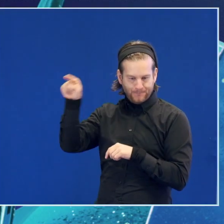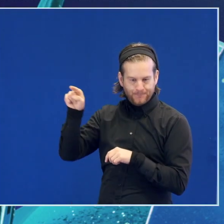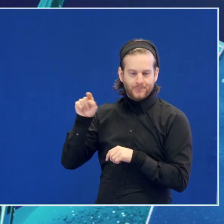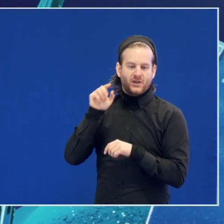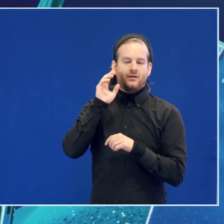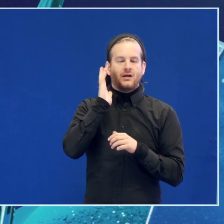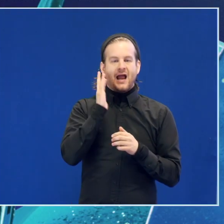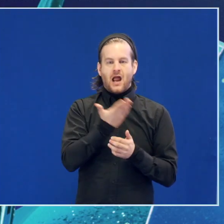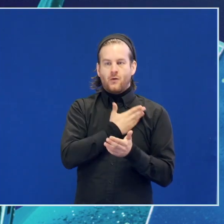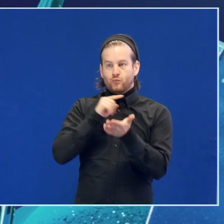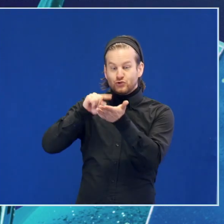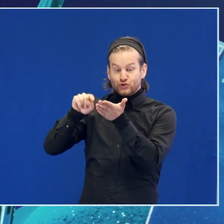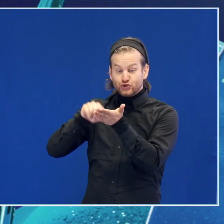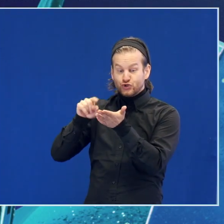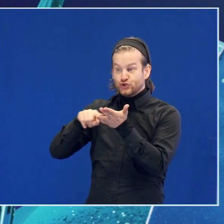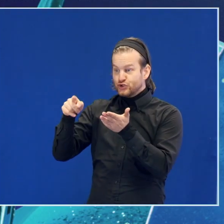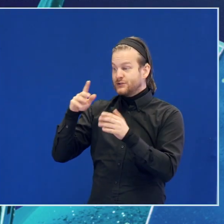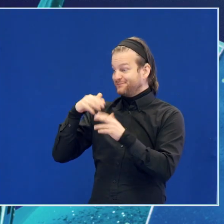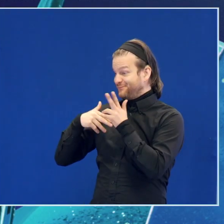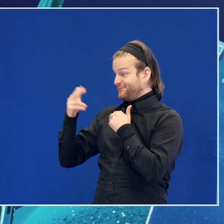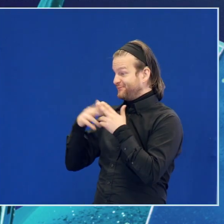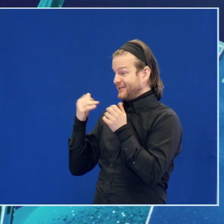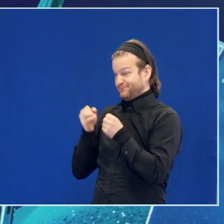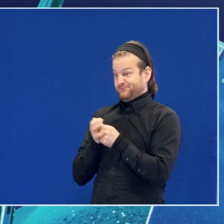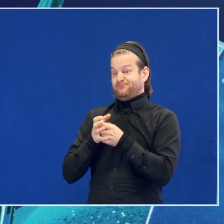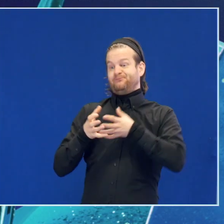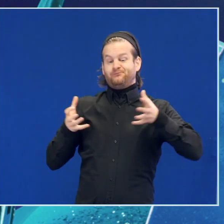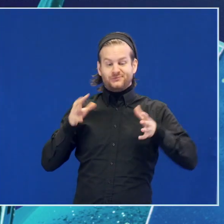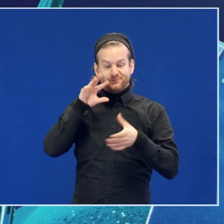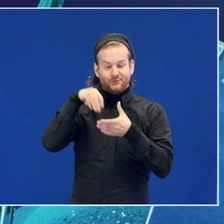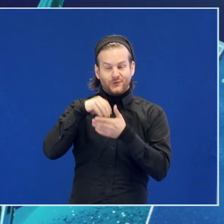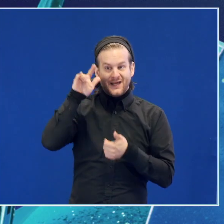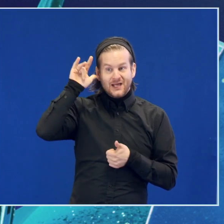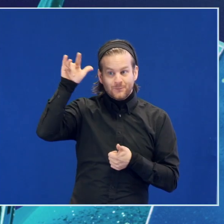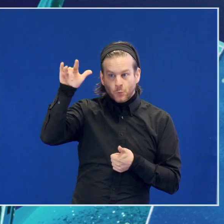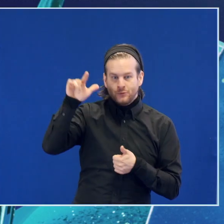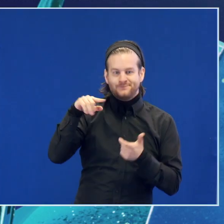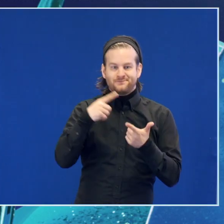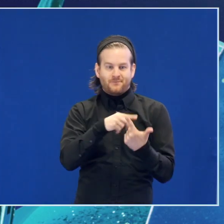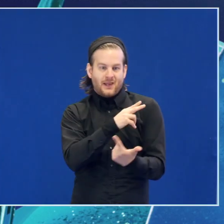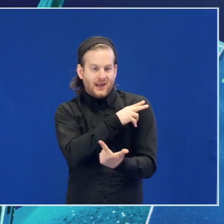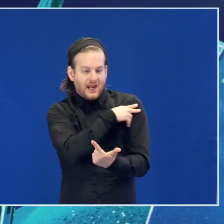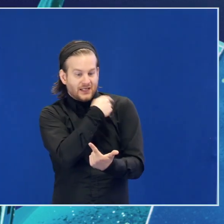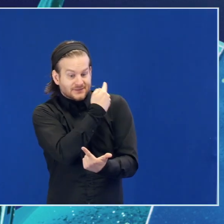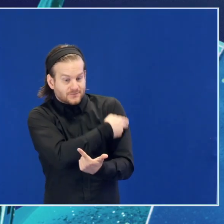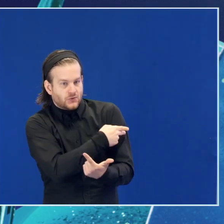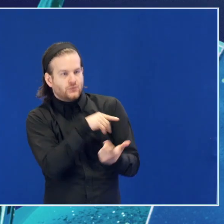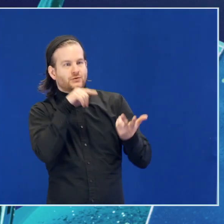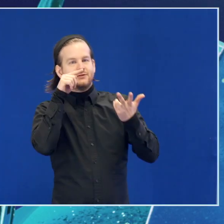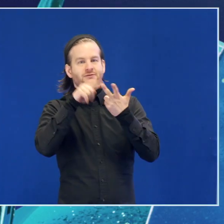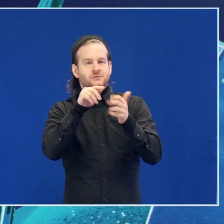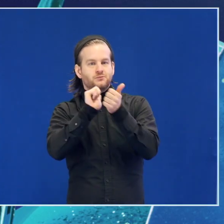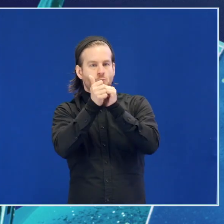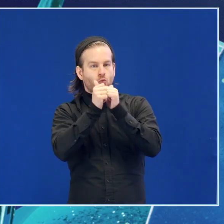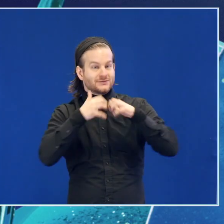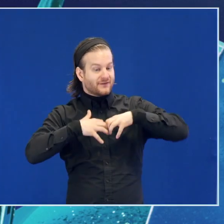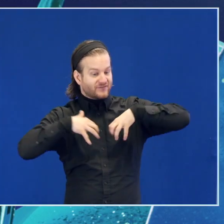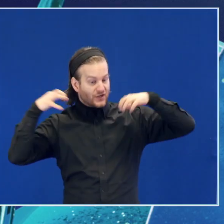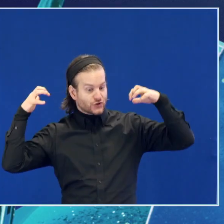and hospitals and sports venues, which are all high stress environments, and that there are ways to design them